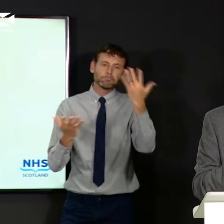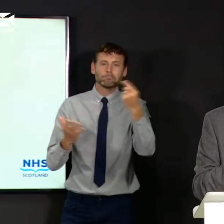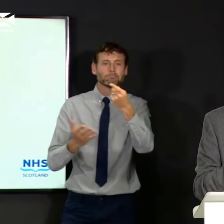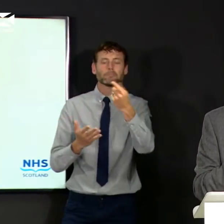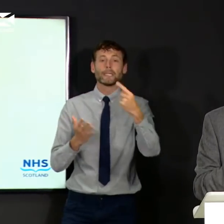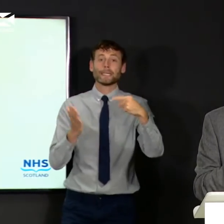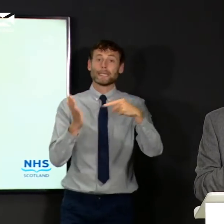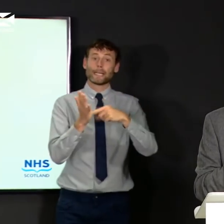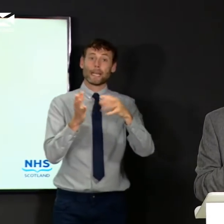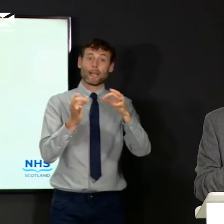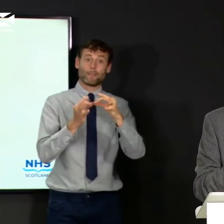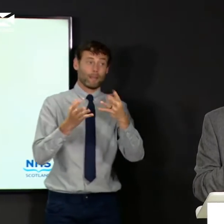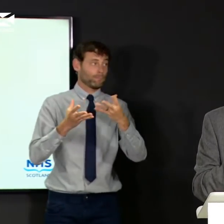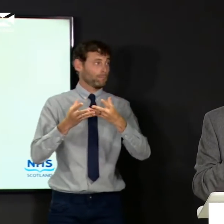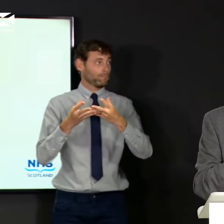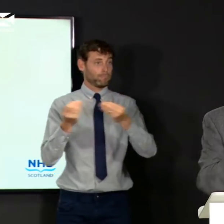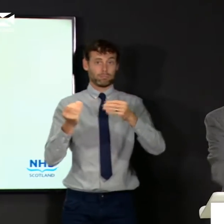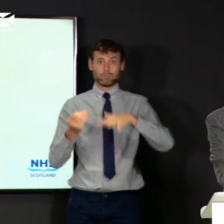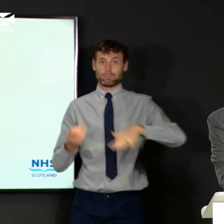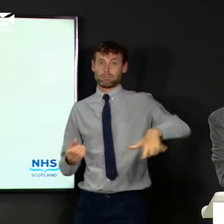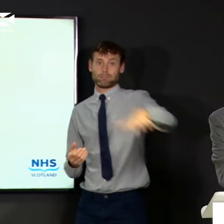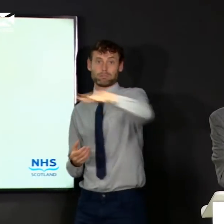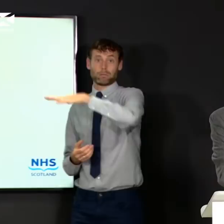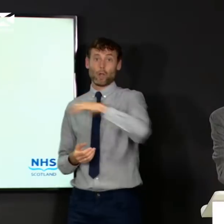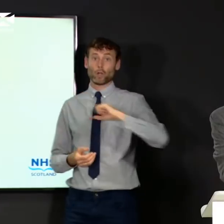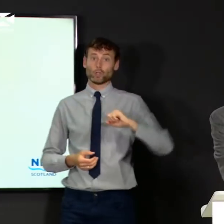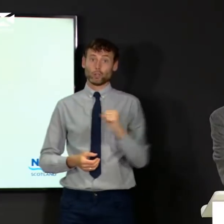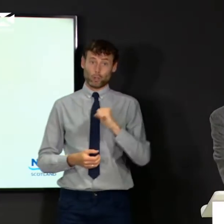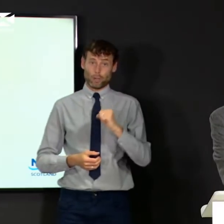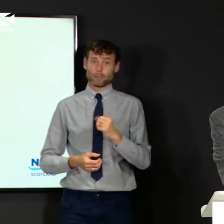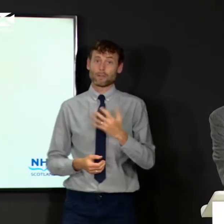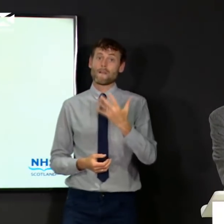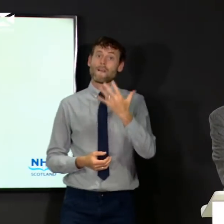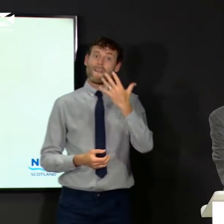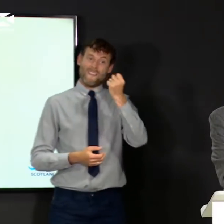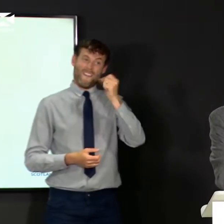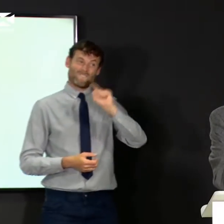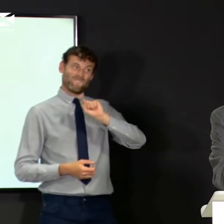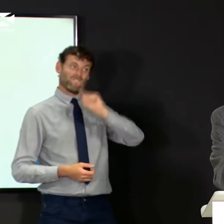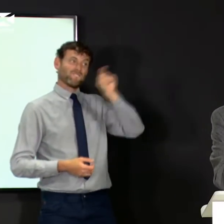the population in Scotland. We get outbreaks in particularly vulnerable communities, but